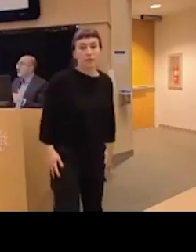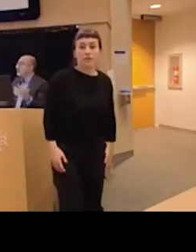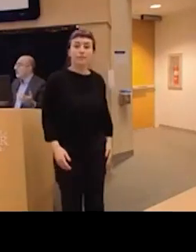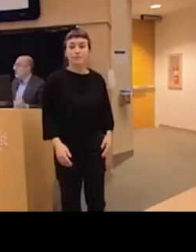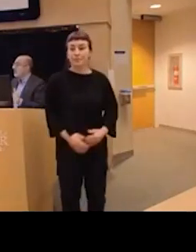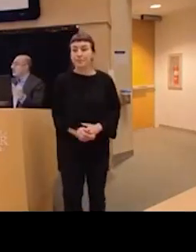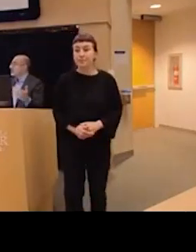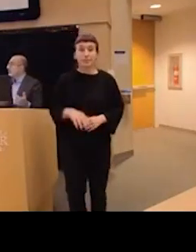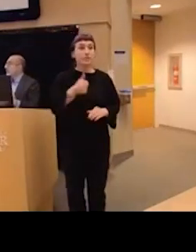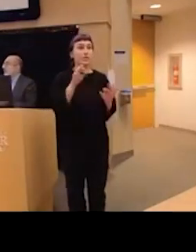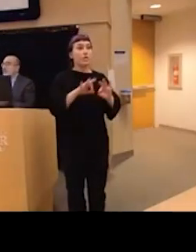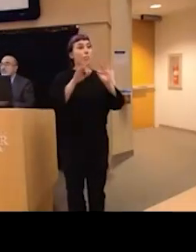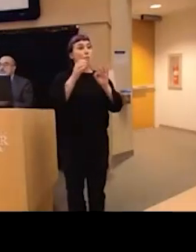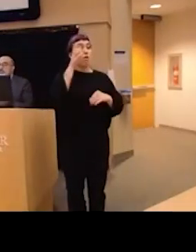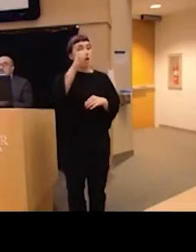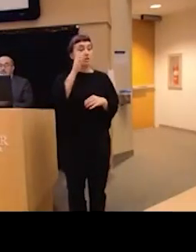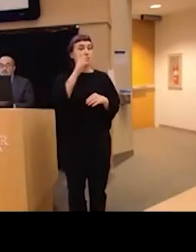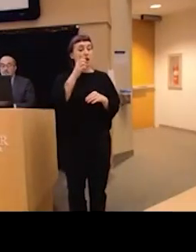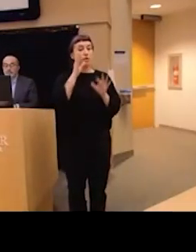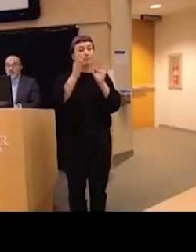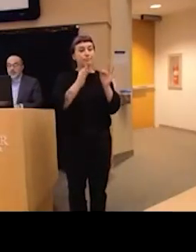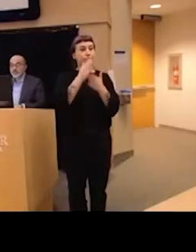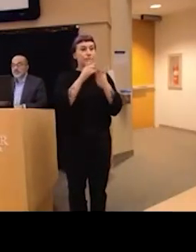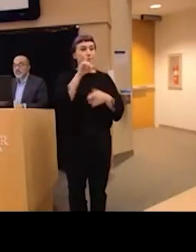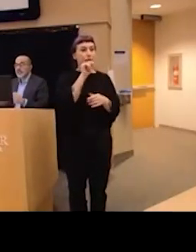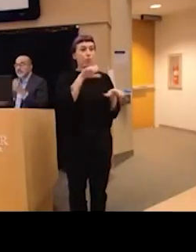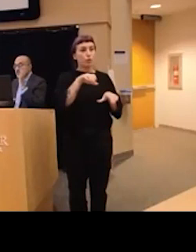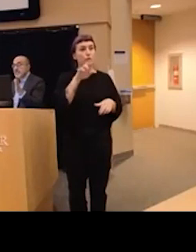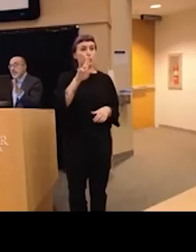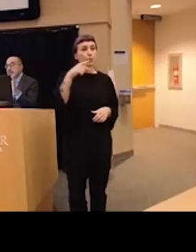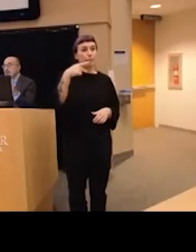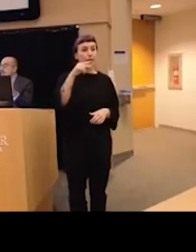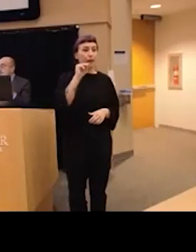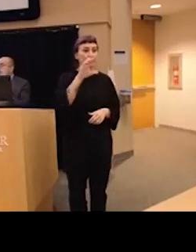to get to some data and describe kind of what we do at UPMC is this idea of episodic care versus